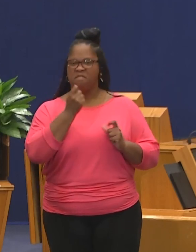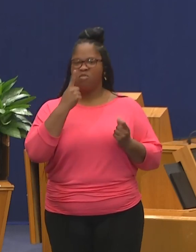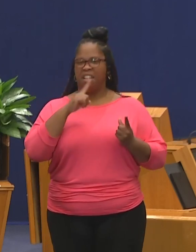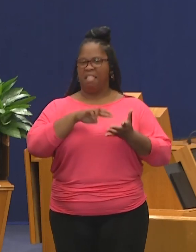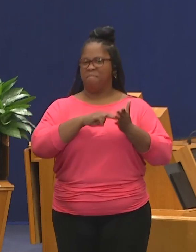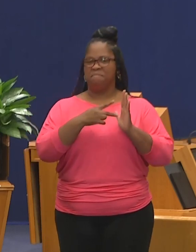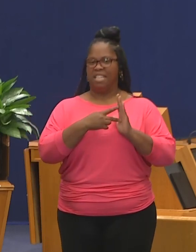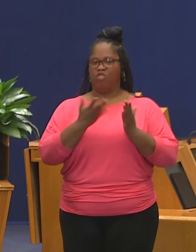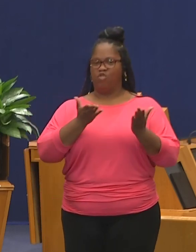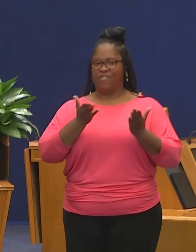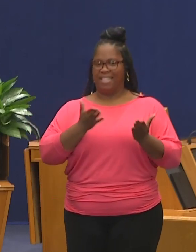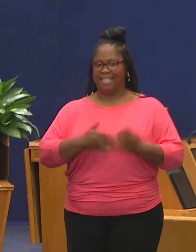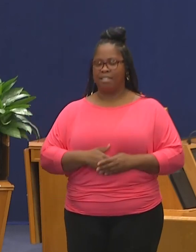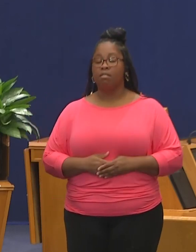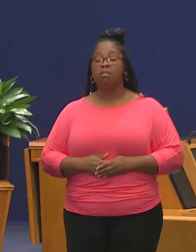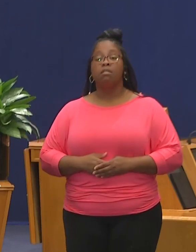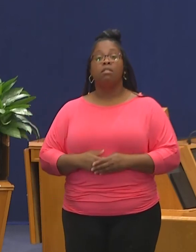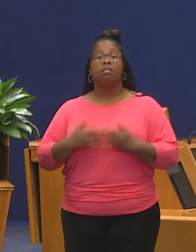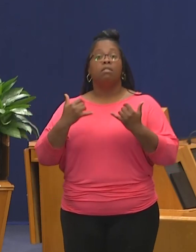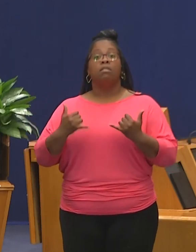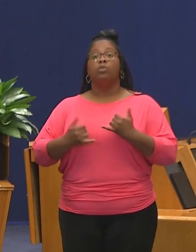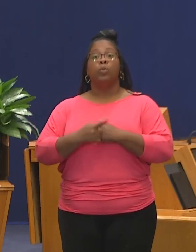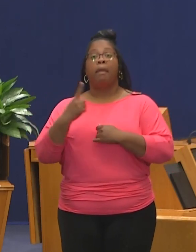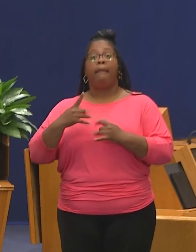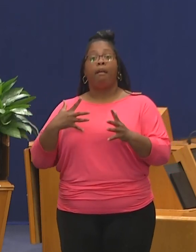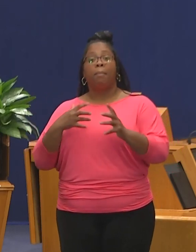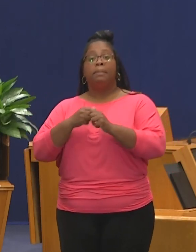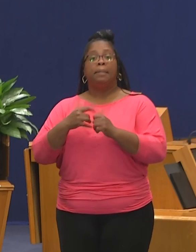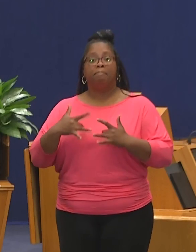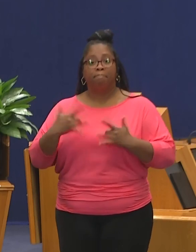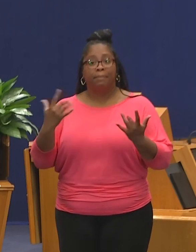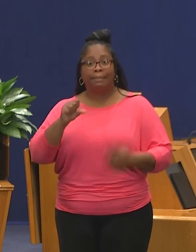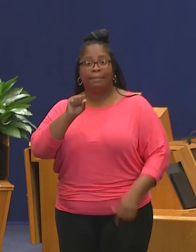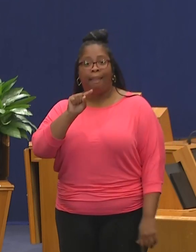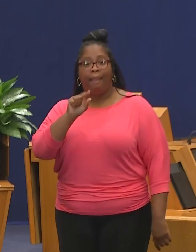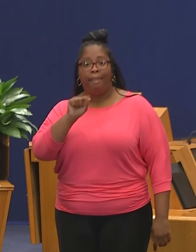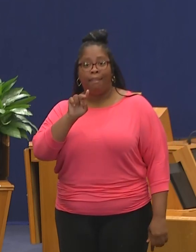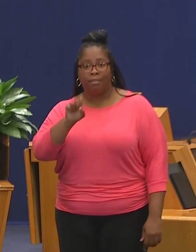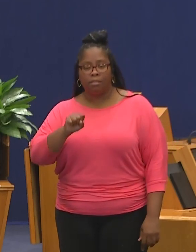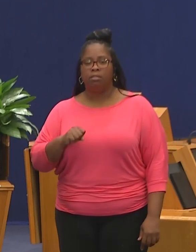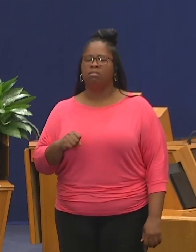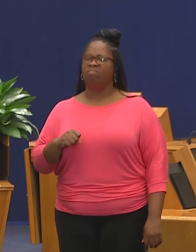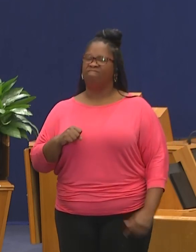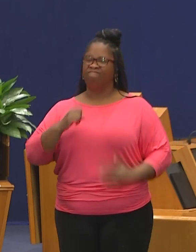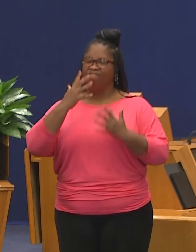WHAT THAT MEANS. I WANT TO UPDATE YOU TODAY ON OUR CURRENT STATUS HERE IN L.A.